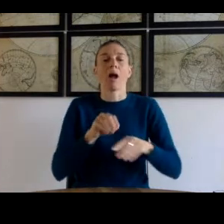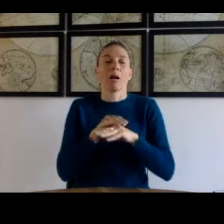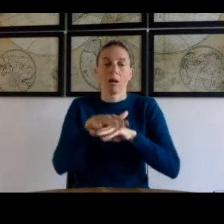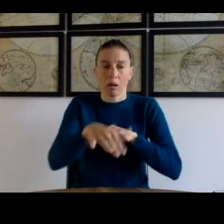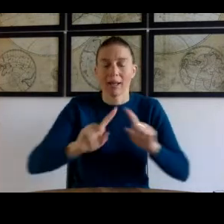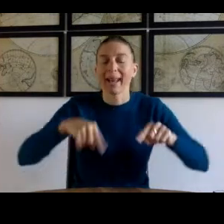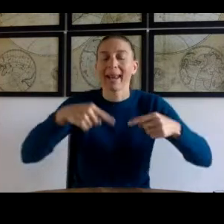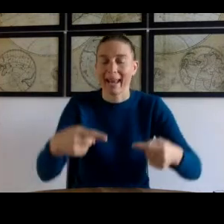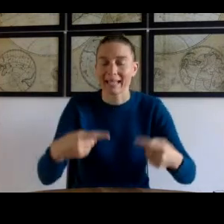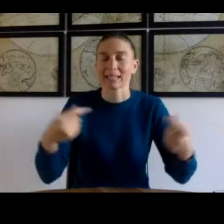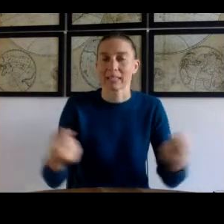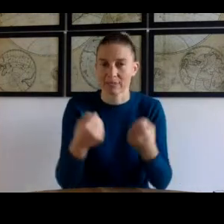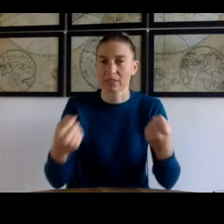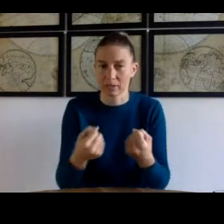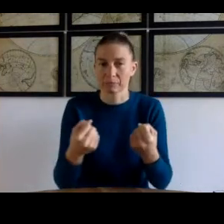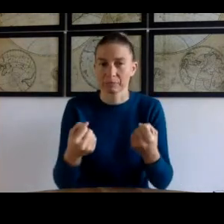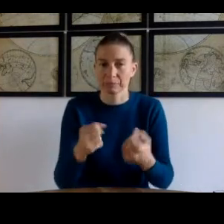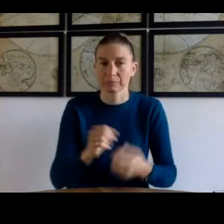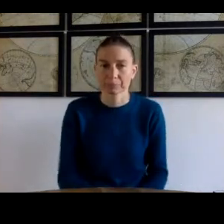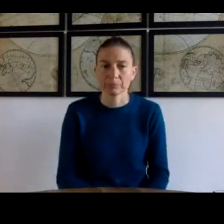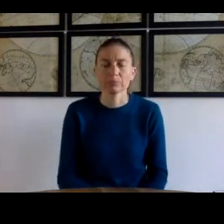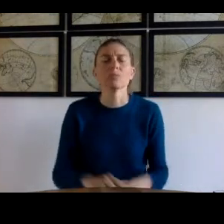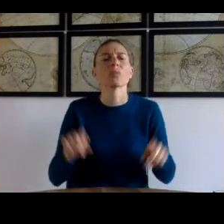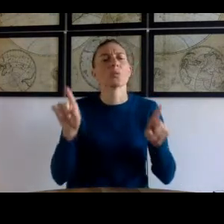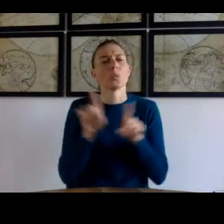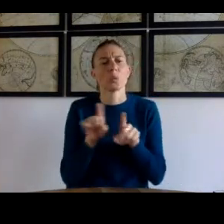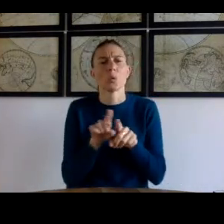to gain awareness for beyond the project.